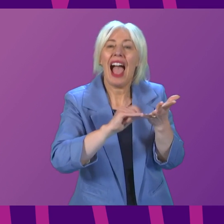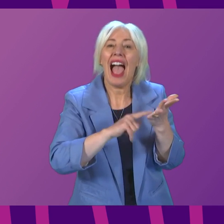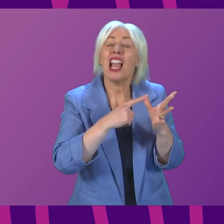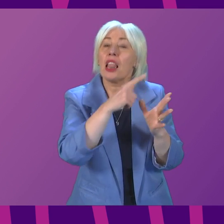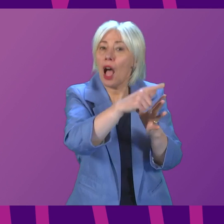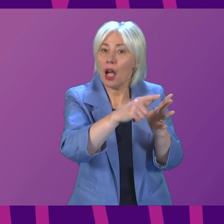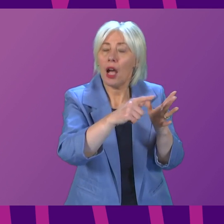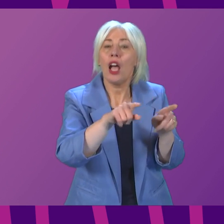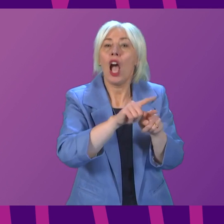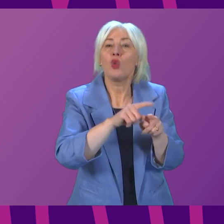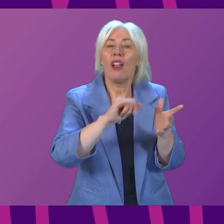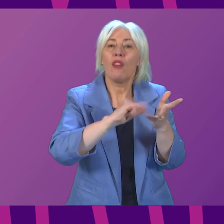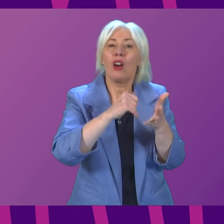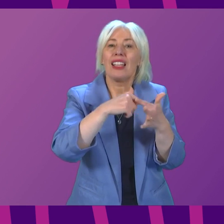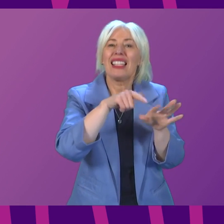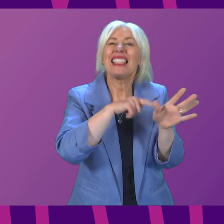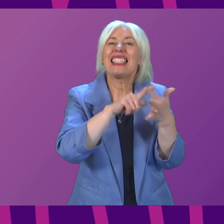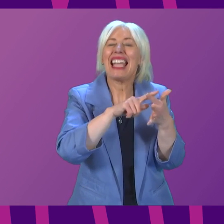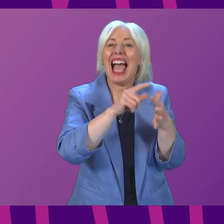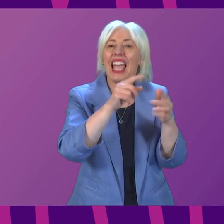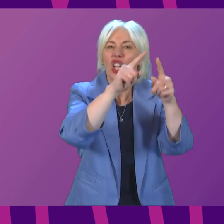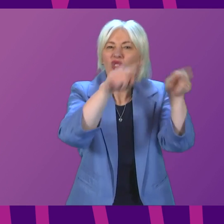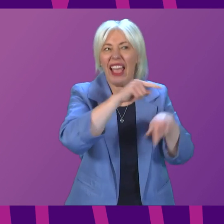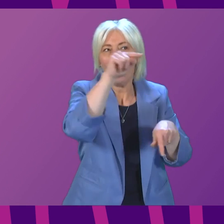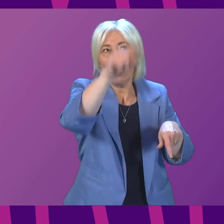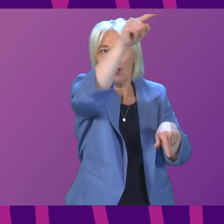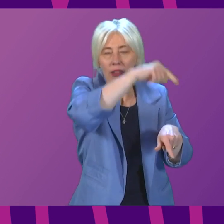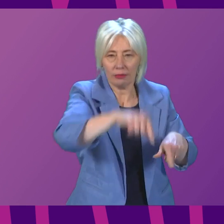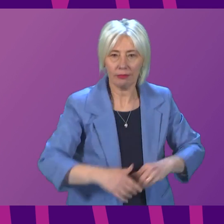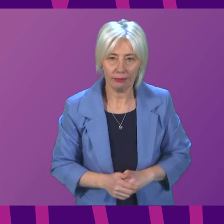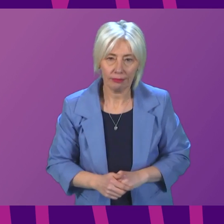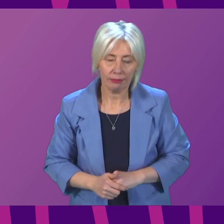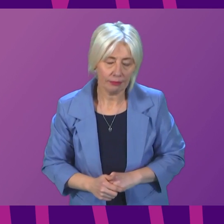other important projects.